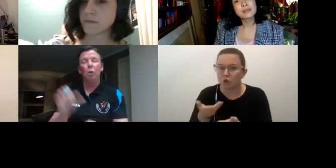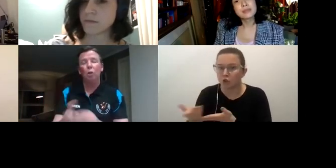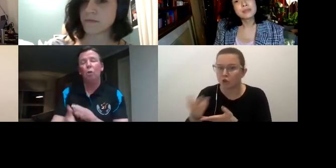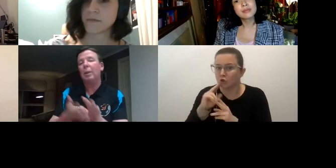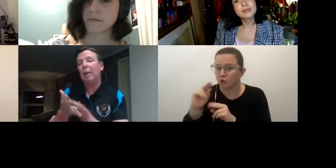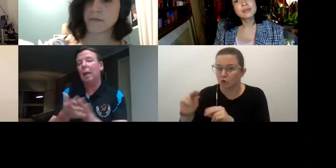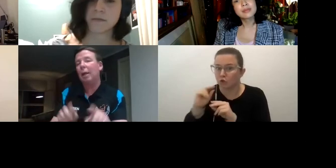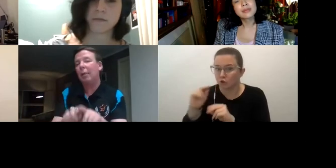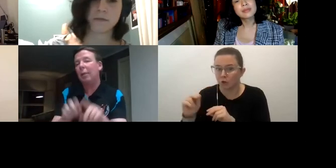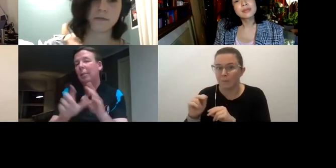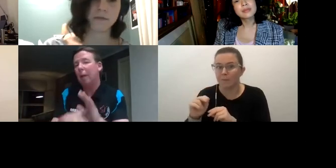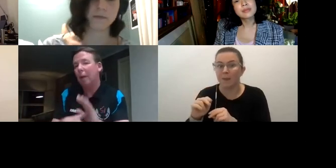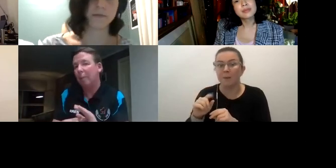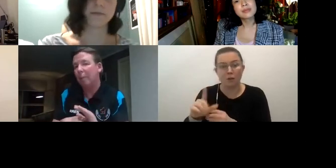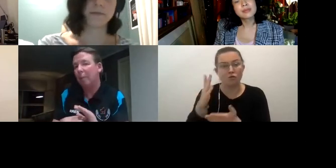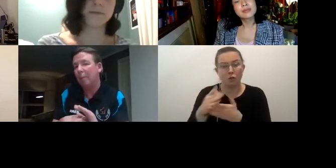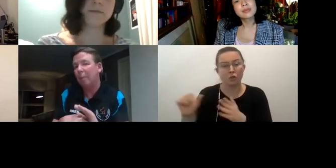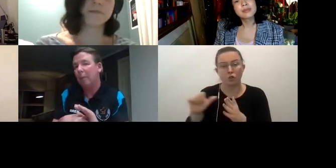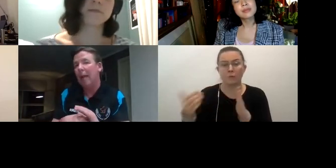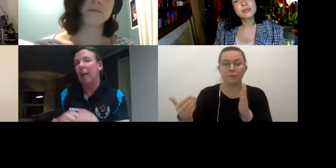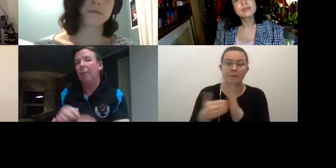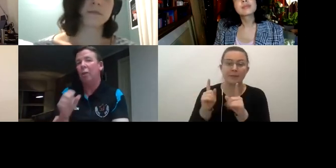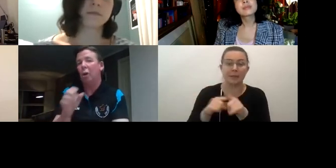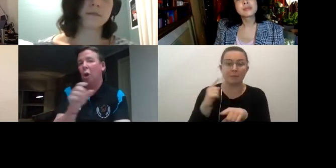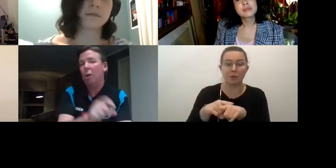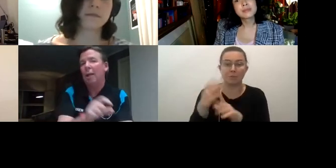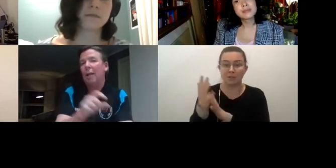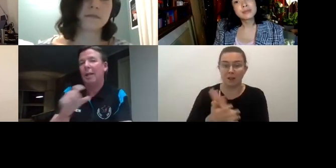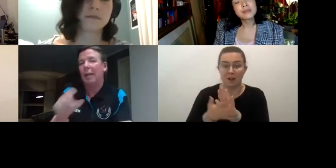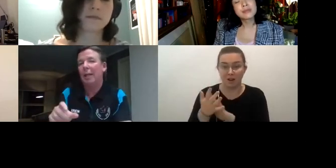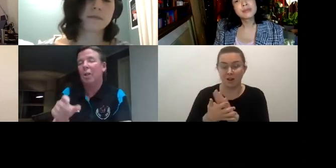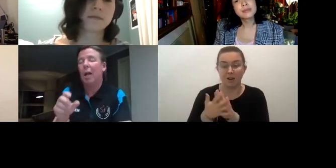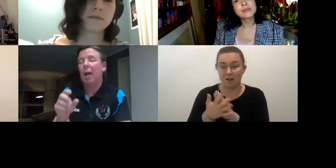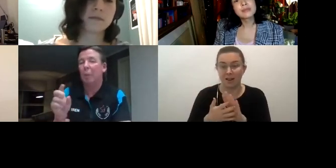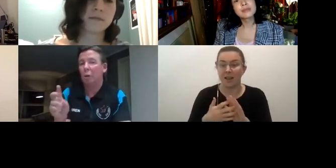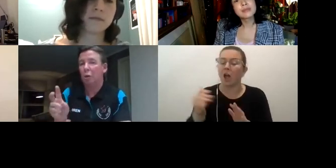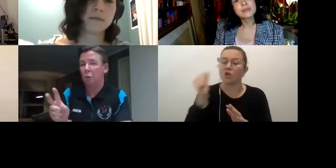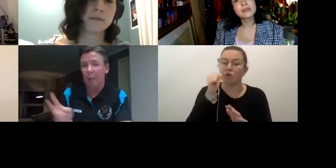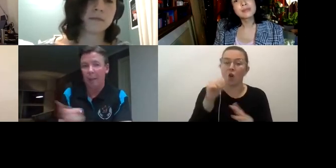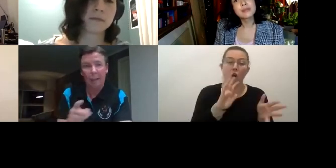you should be signing at the same time. Even though Auslan and English are both grammatically